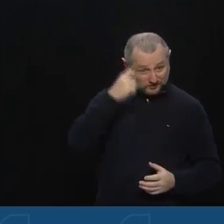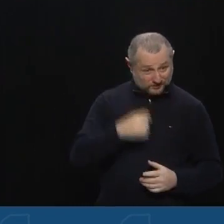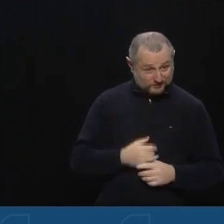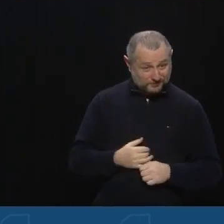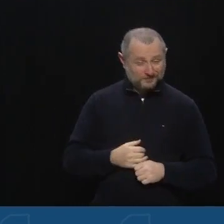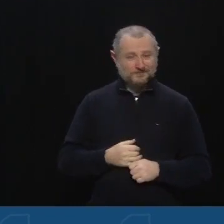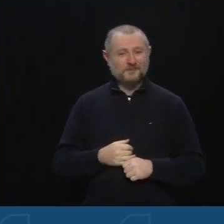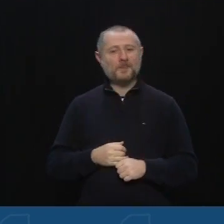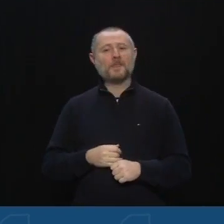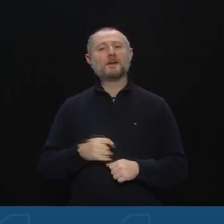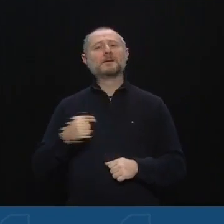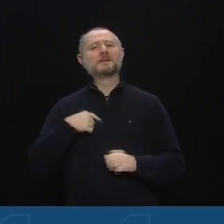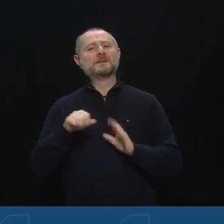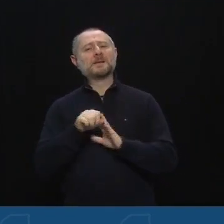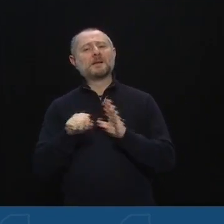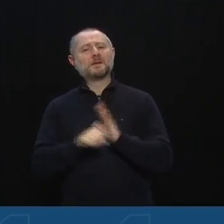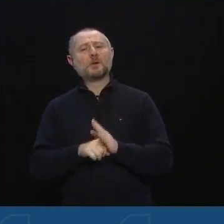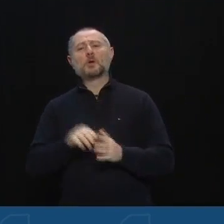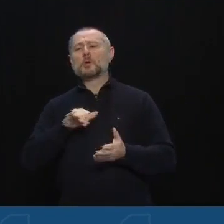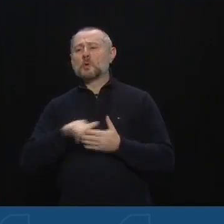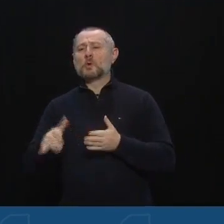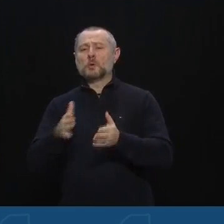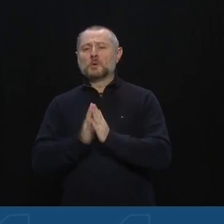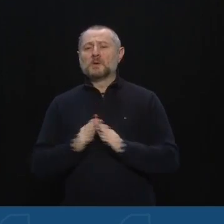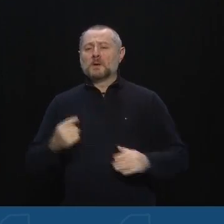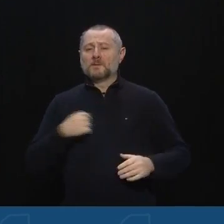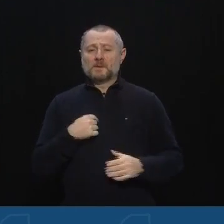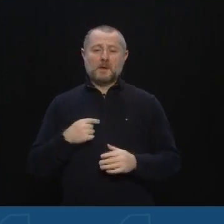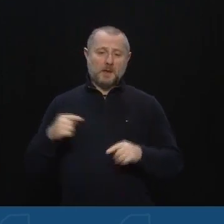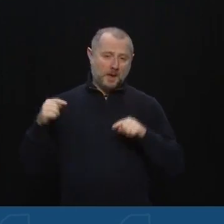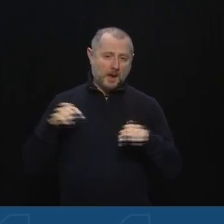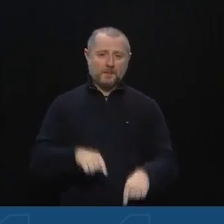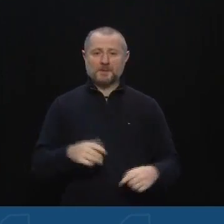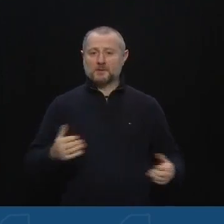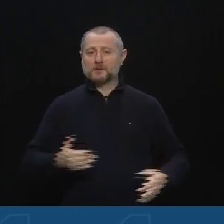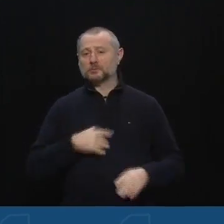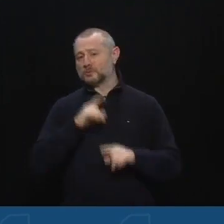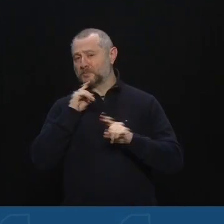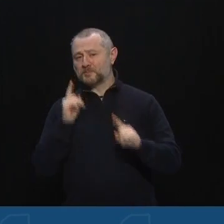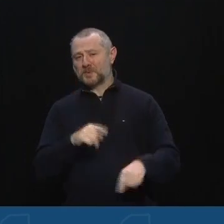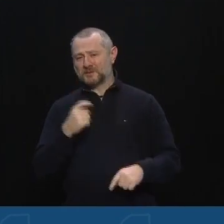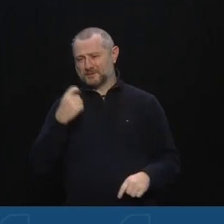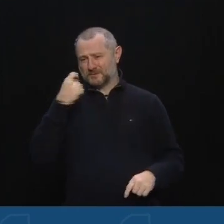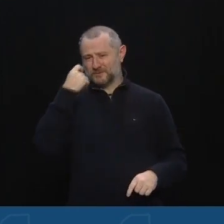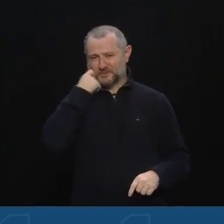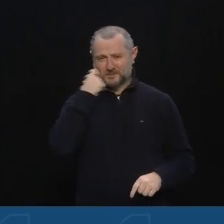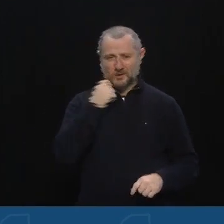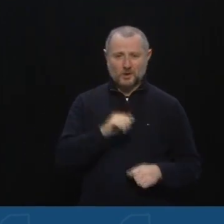HERE AT NEW YORK CITY HEALTH AND HOSPITAL AT NORTH CENTRAL BRONX. AT THE REQUEST OF THE STATE OF